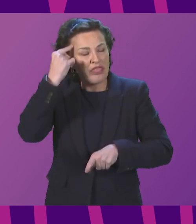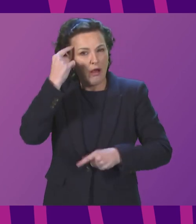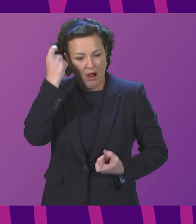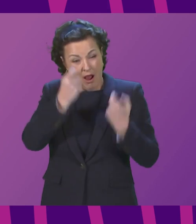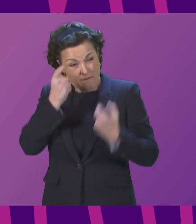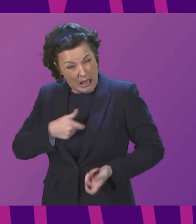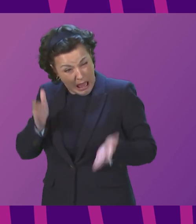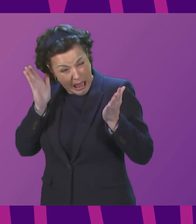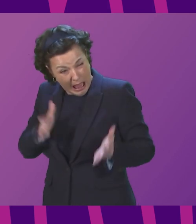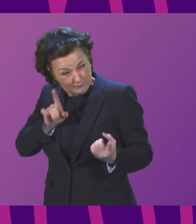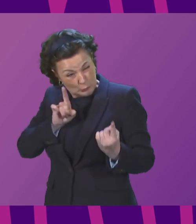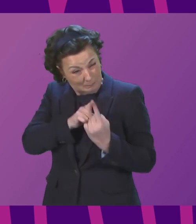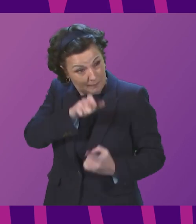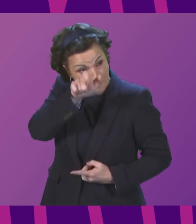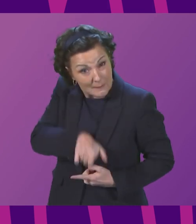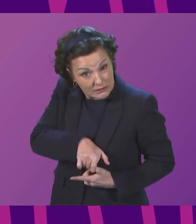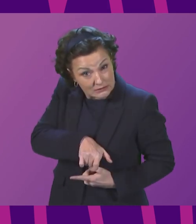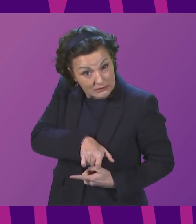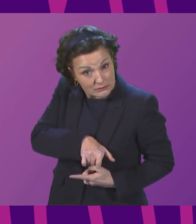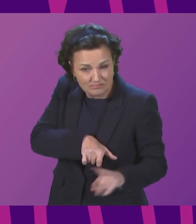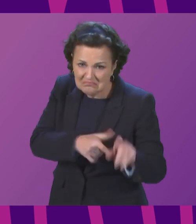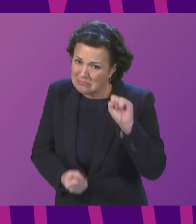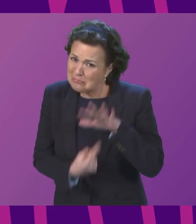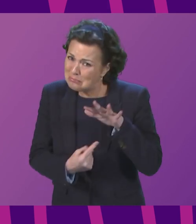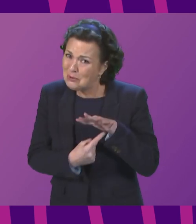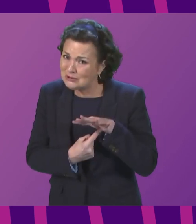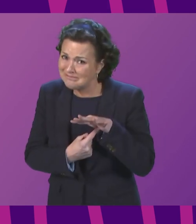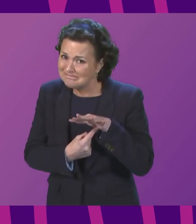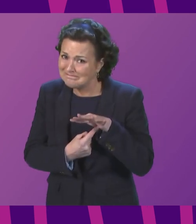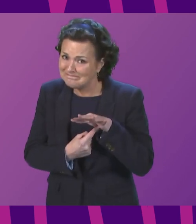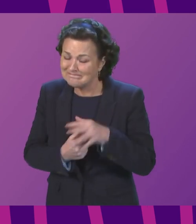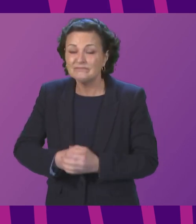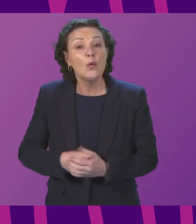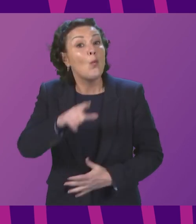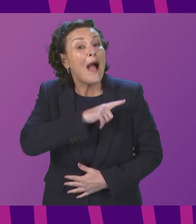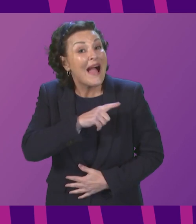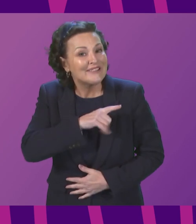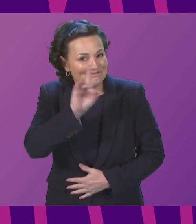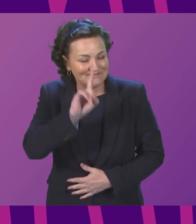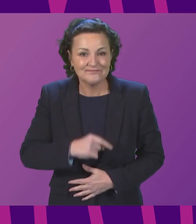that matter most to us, are important just now. That helps to stem, at least to some